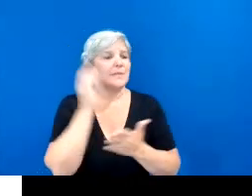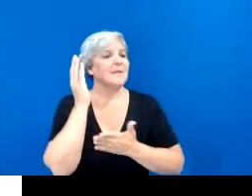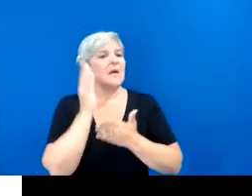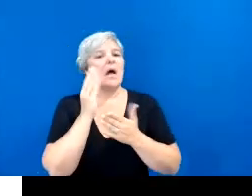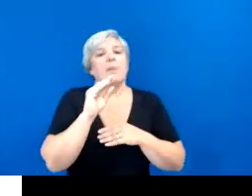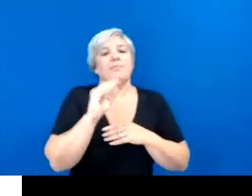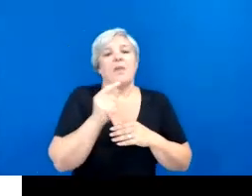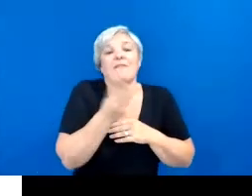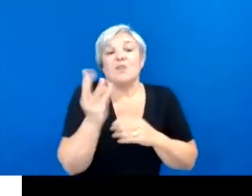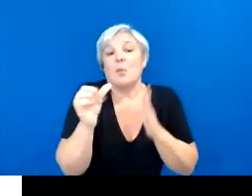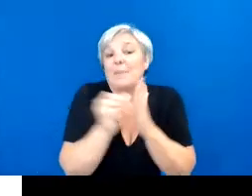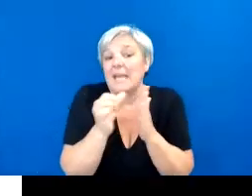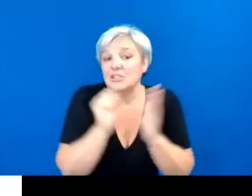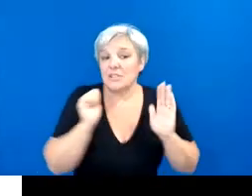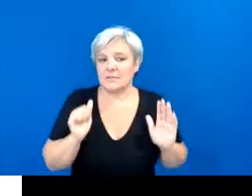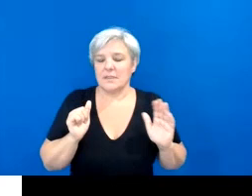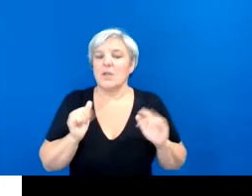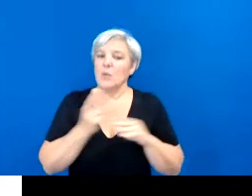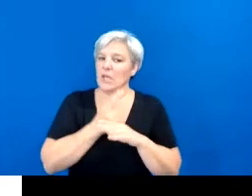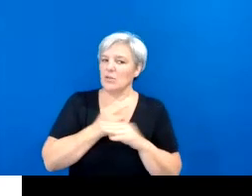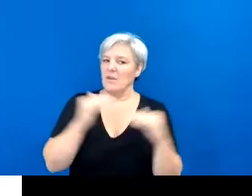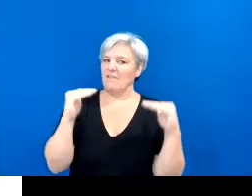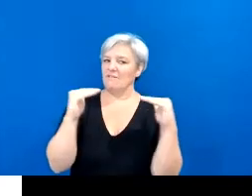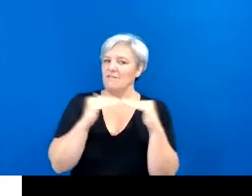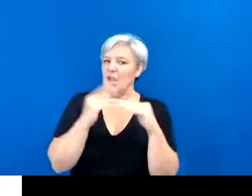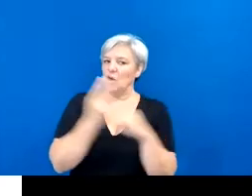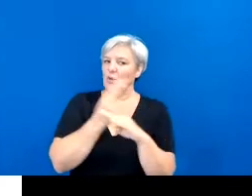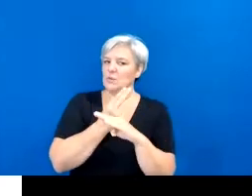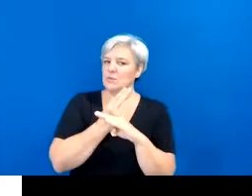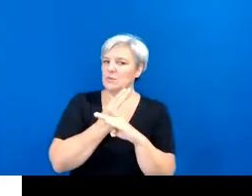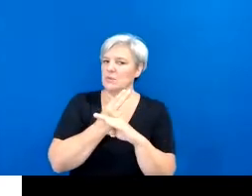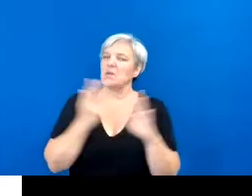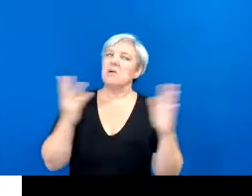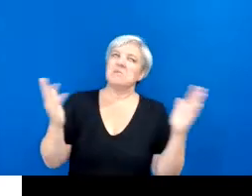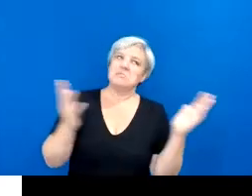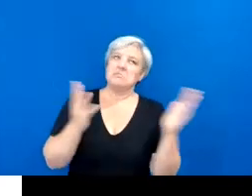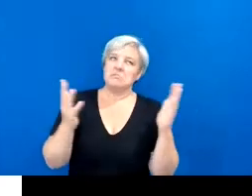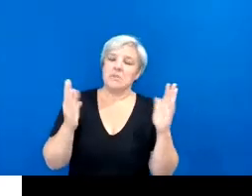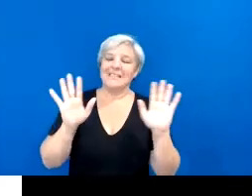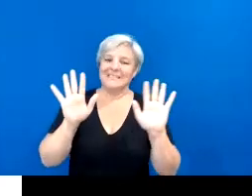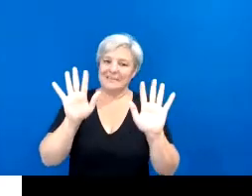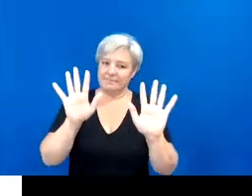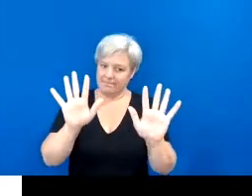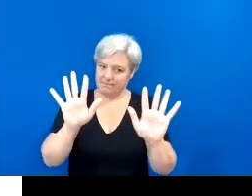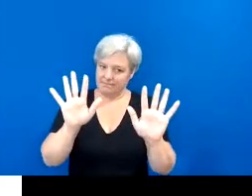and you can call it fair use and you're fine, you know, and but really, if